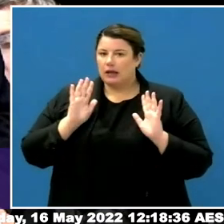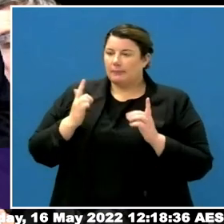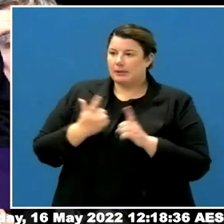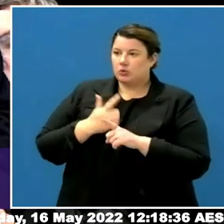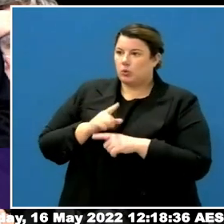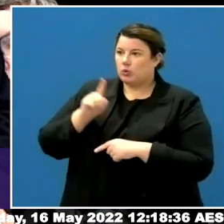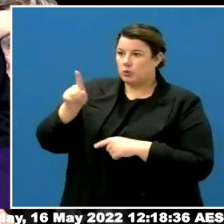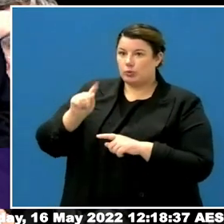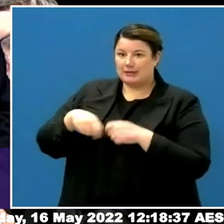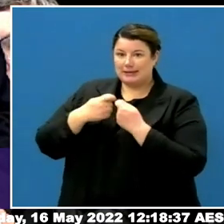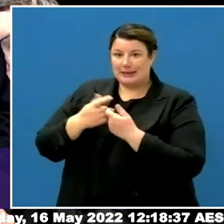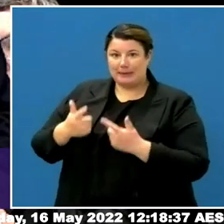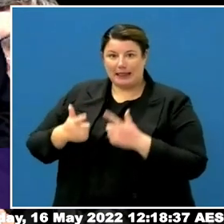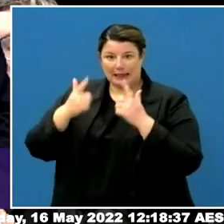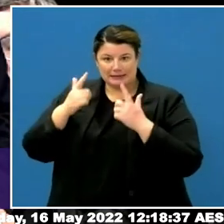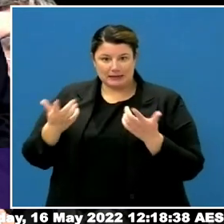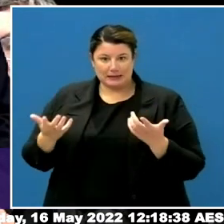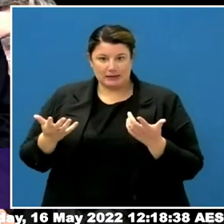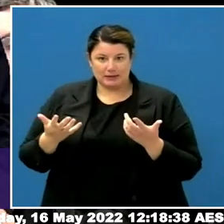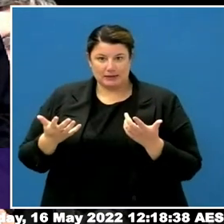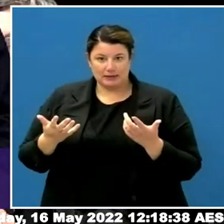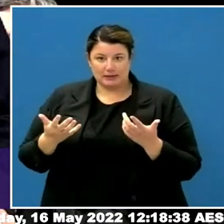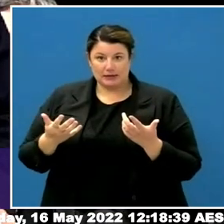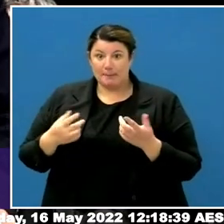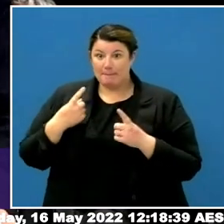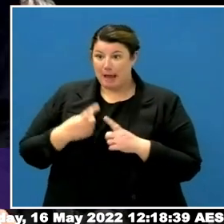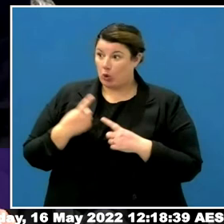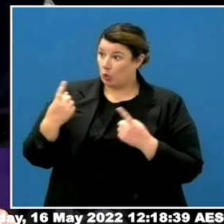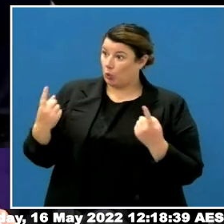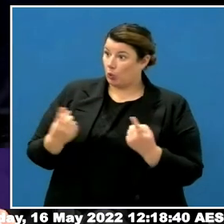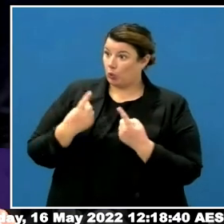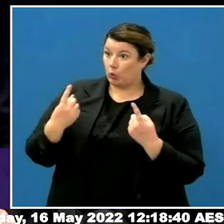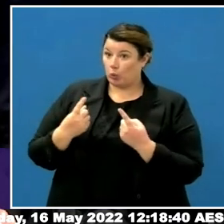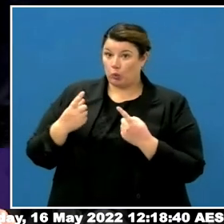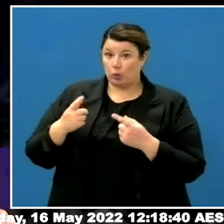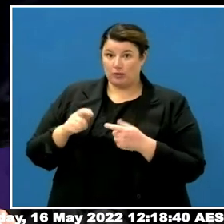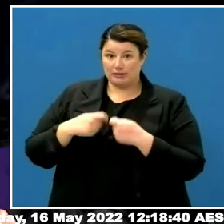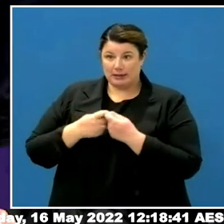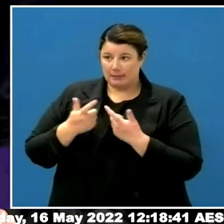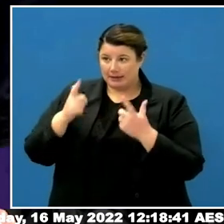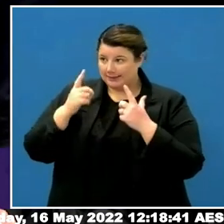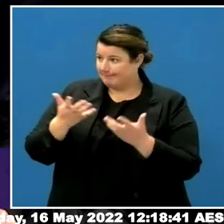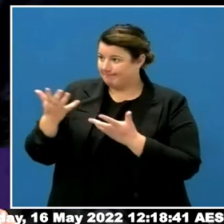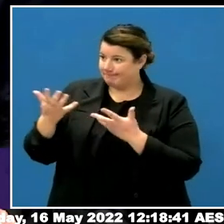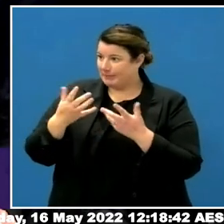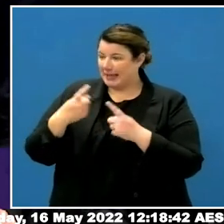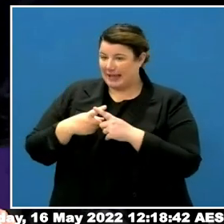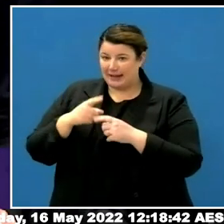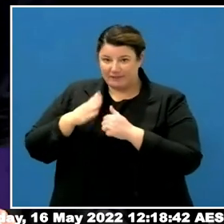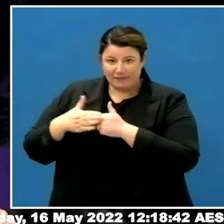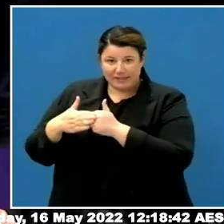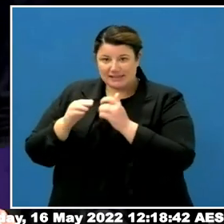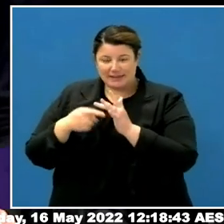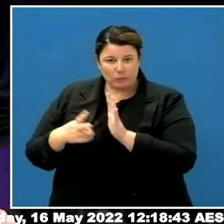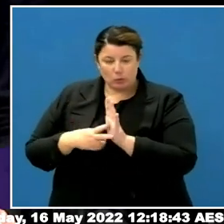Leader there that corrected clearly incorrect invoices." That's correct. MR FOGARTY: Is that that same Team Leader you talked about that